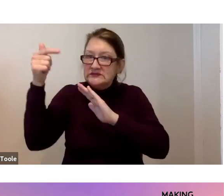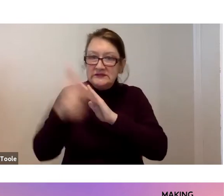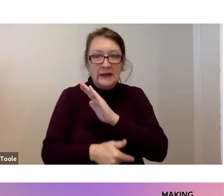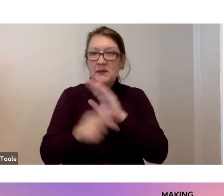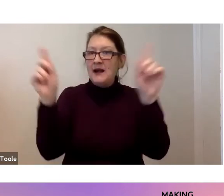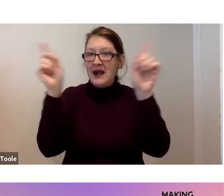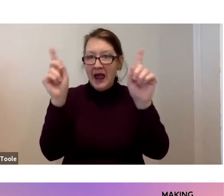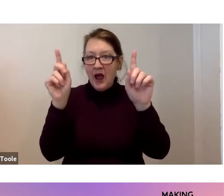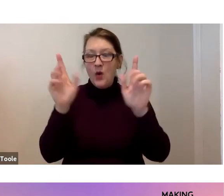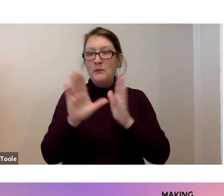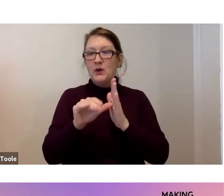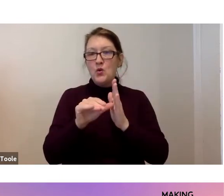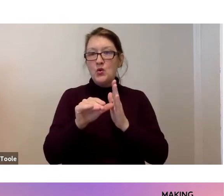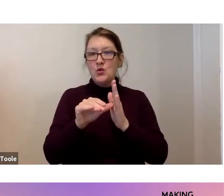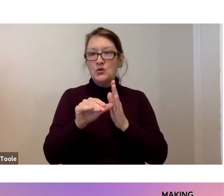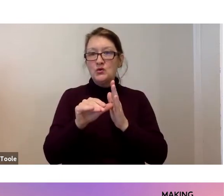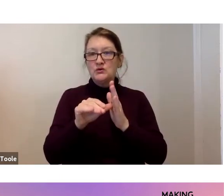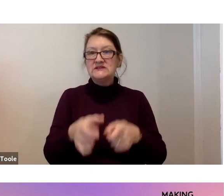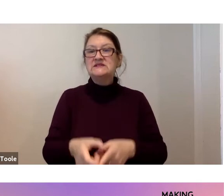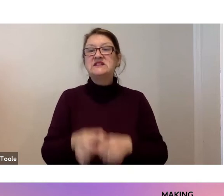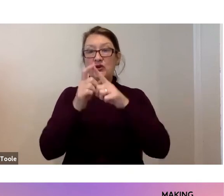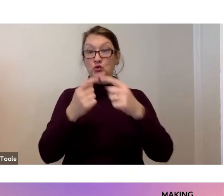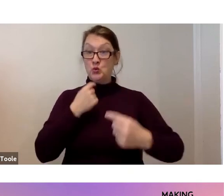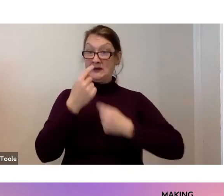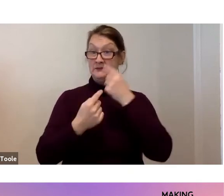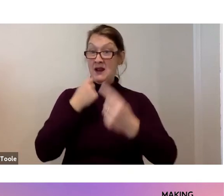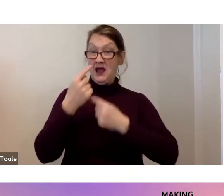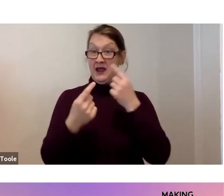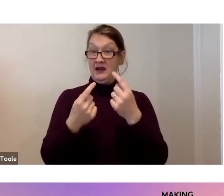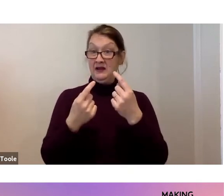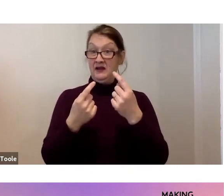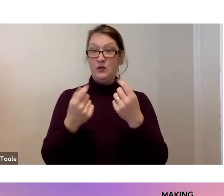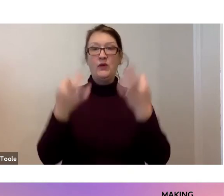It is really hard to explain without showing you.